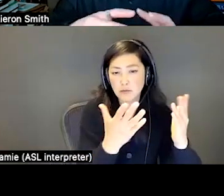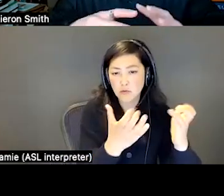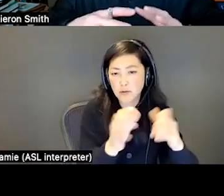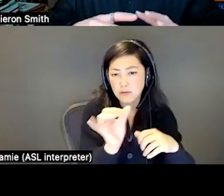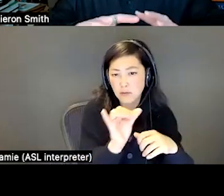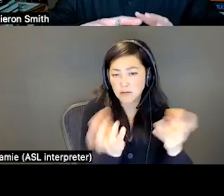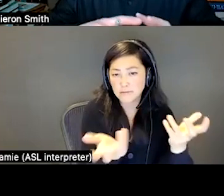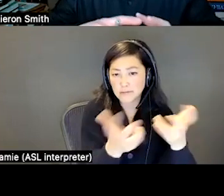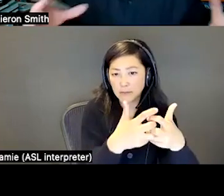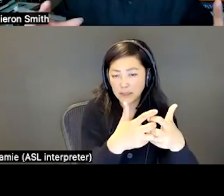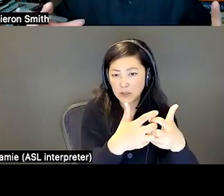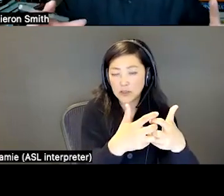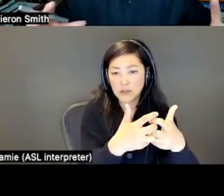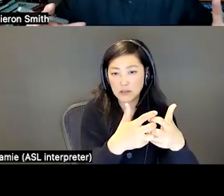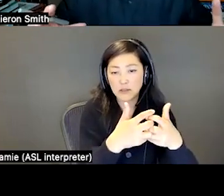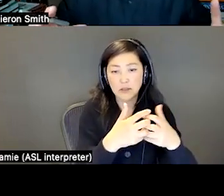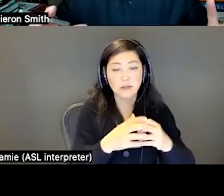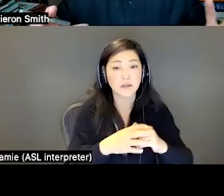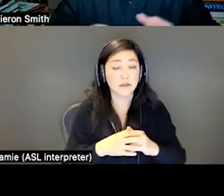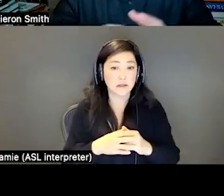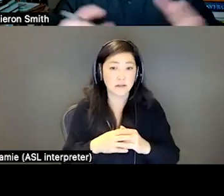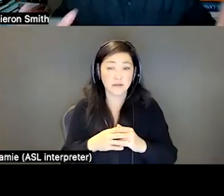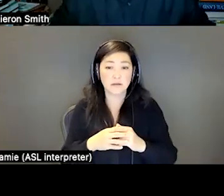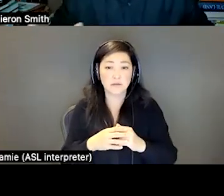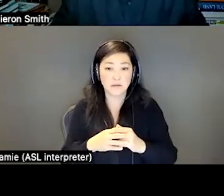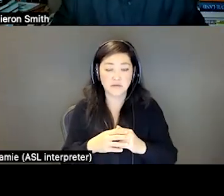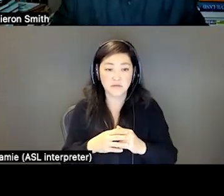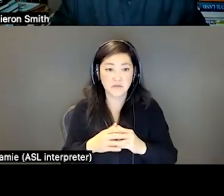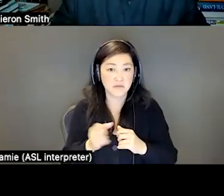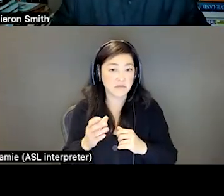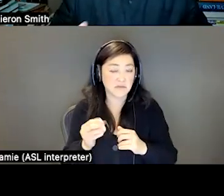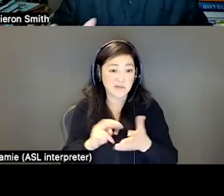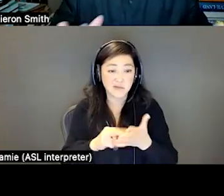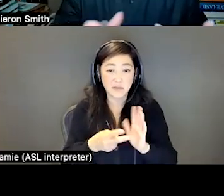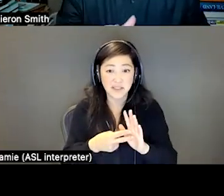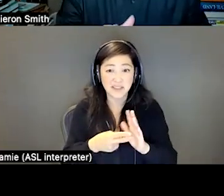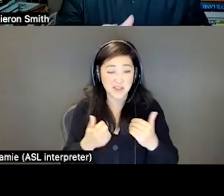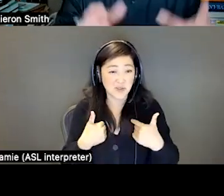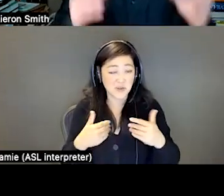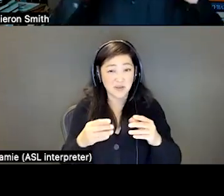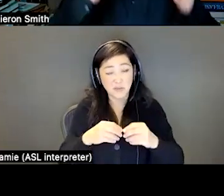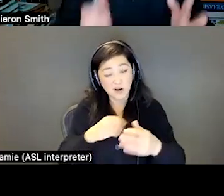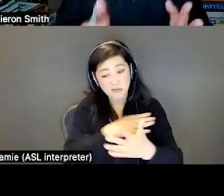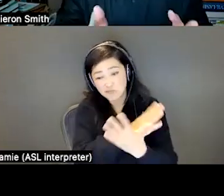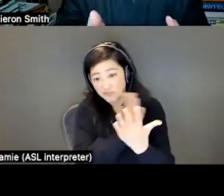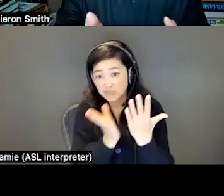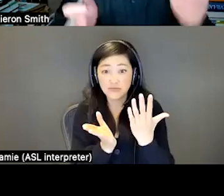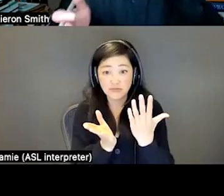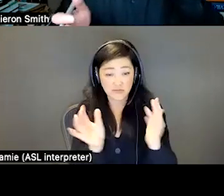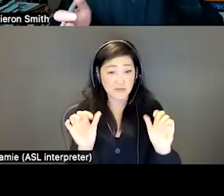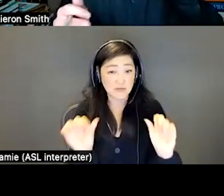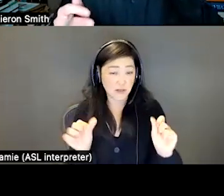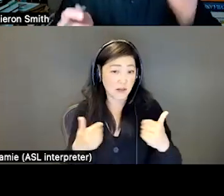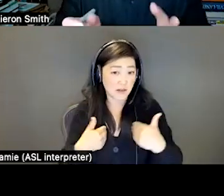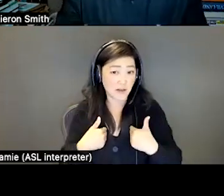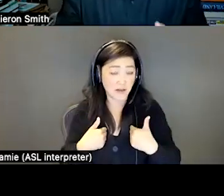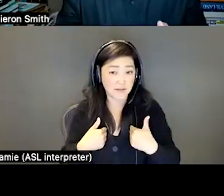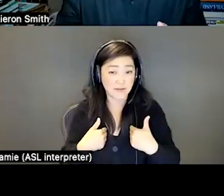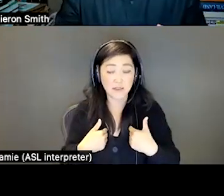this is far more broad in scope than just saying, okay, well, if I was here for example, is to say,